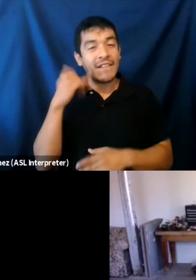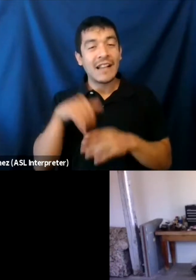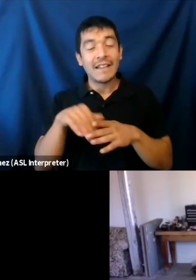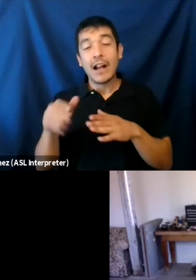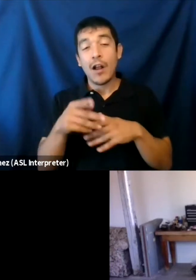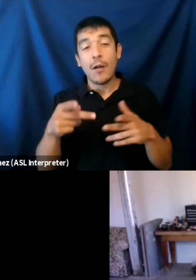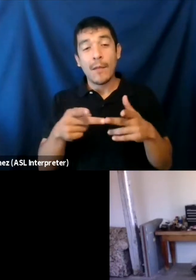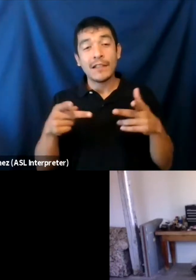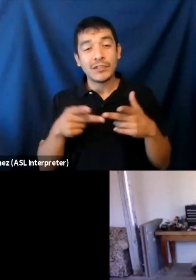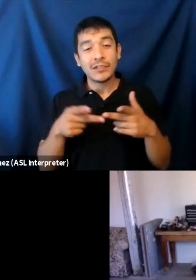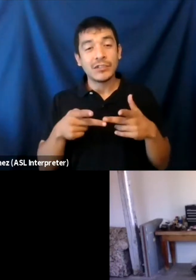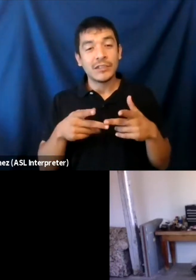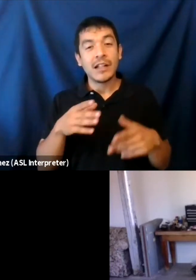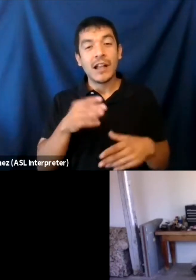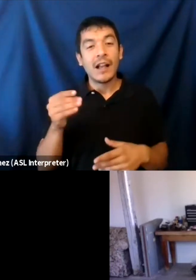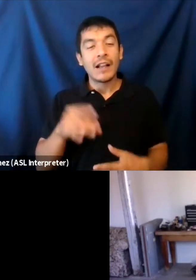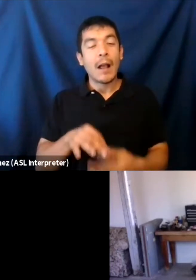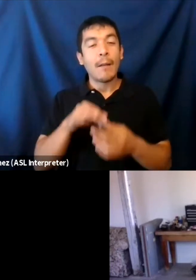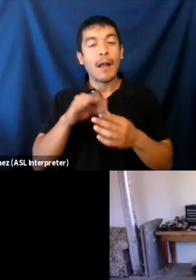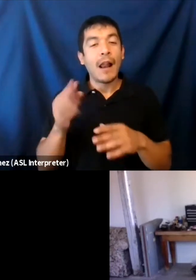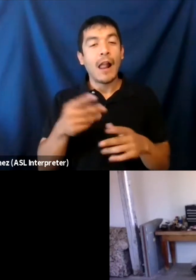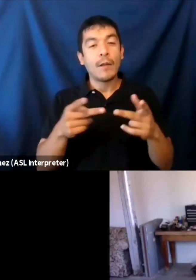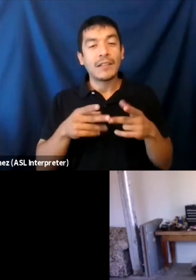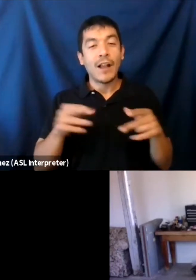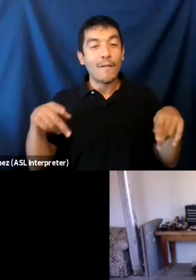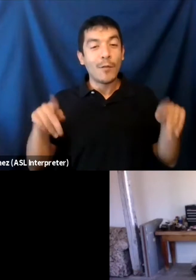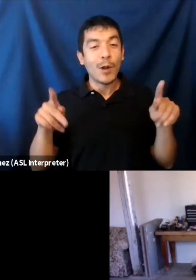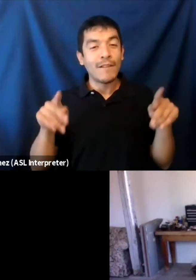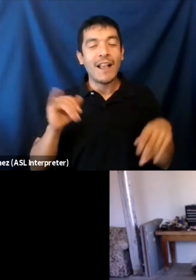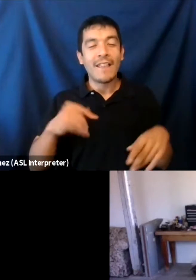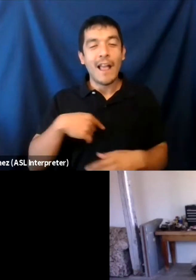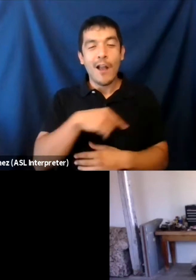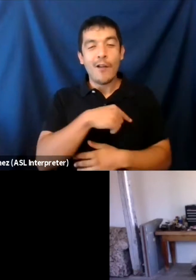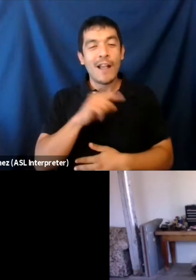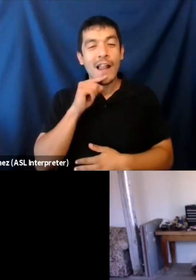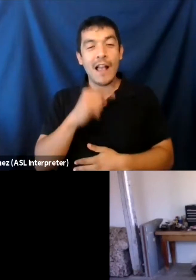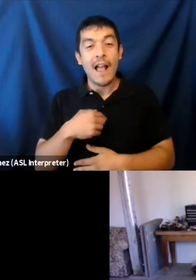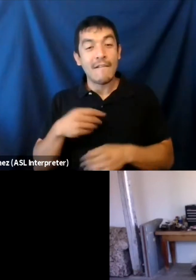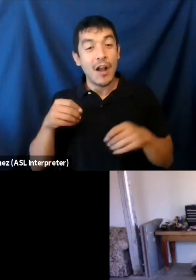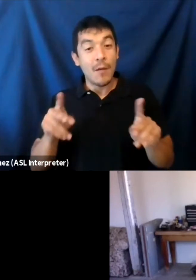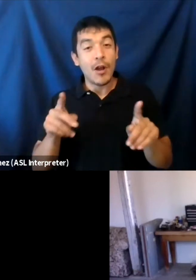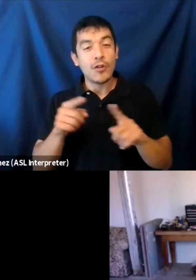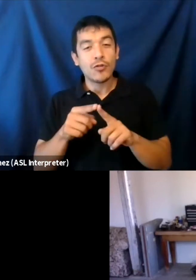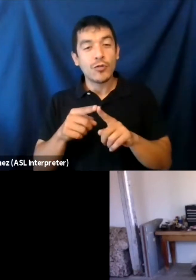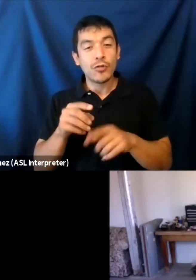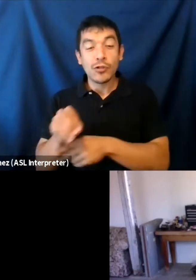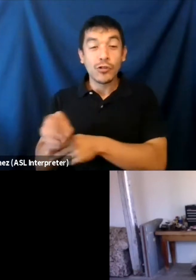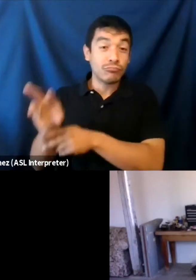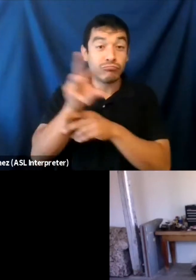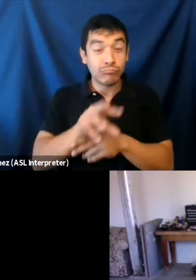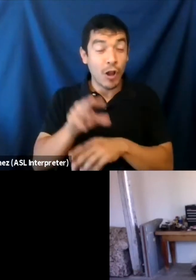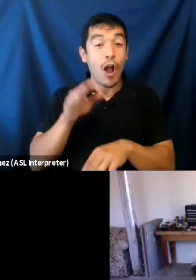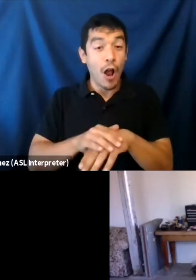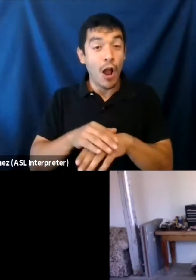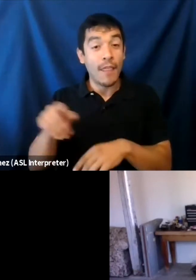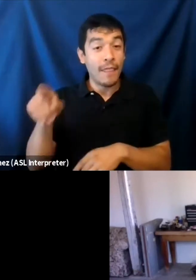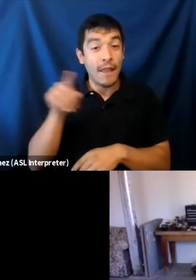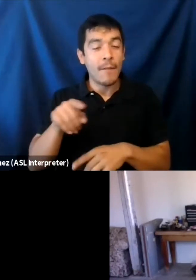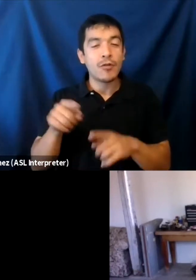and especially our position of privilege, that we actually had the opportunity to turn the camera on these perpetrators to get access to these environments.